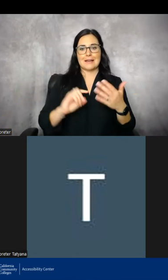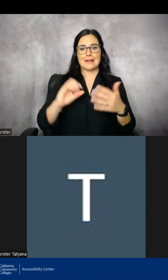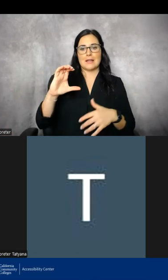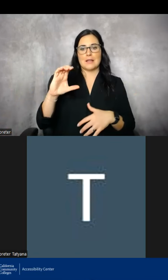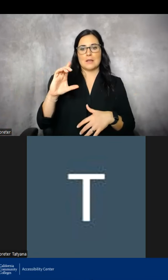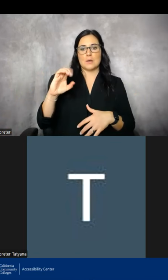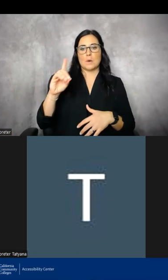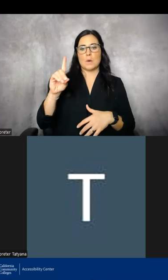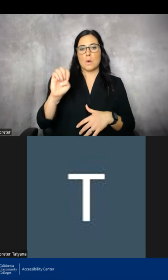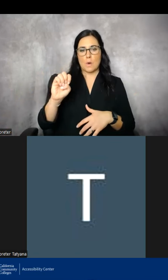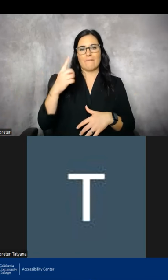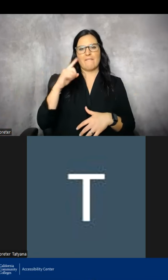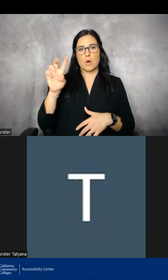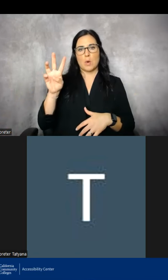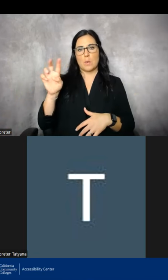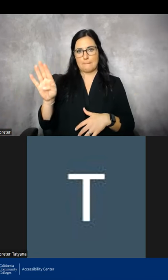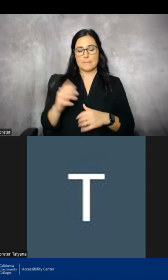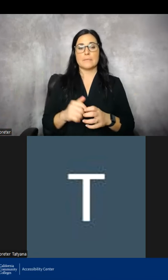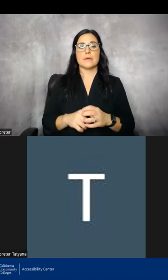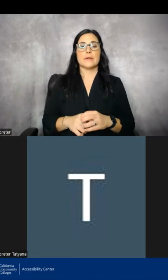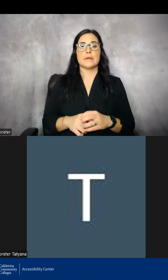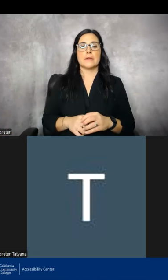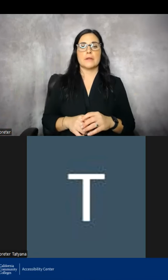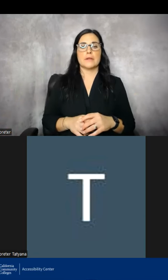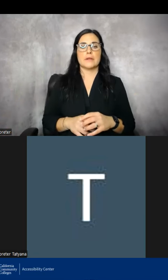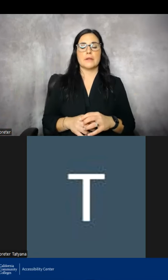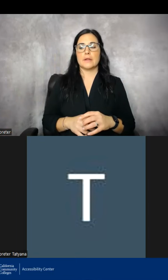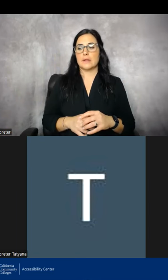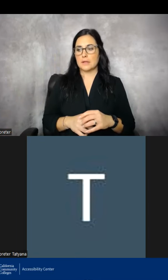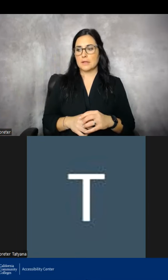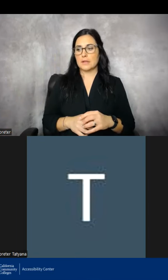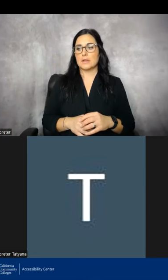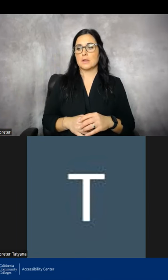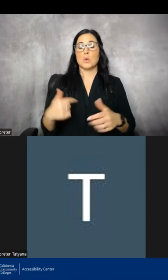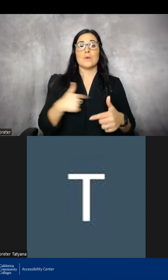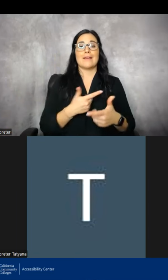Again not show, we have different screen sizes